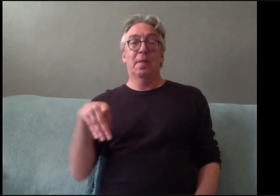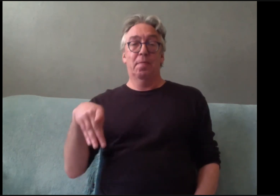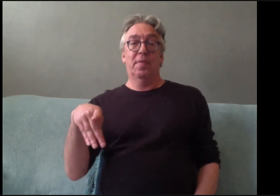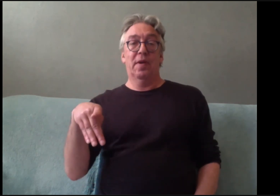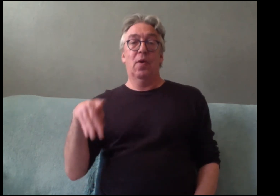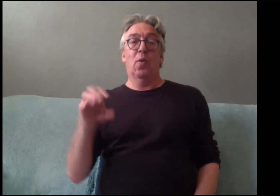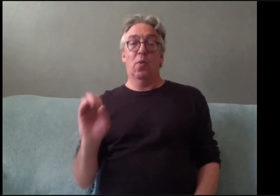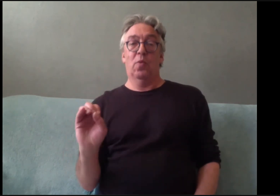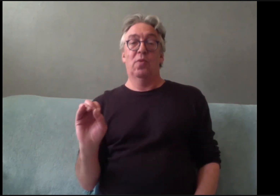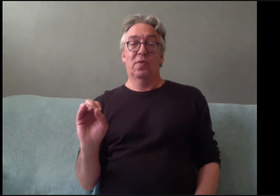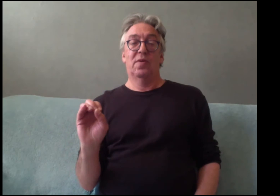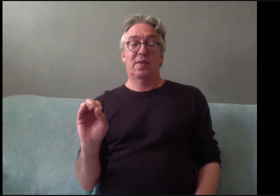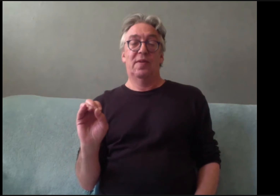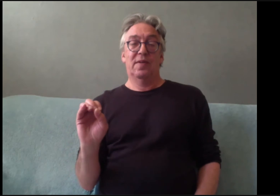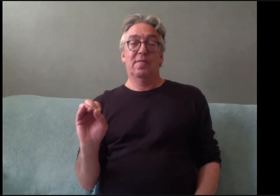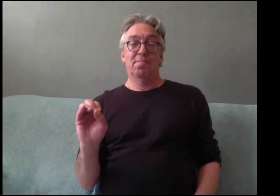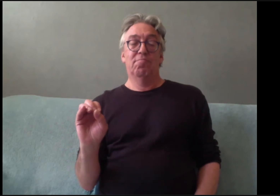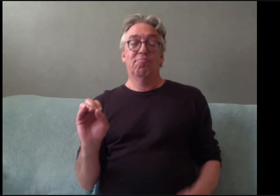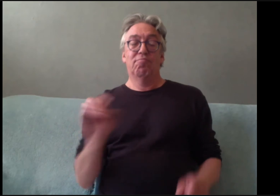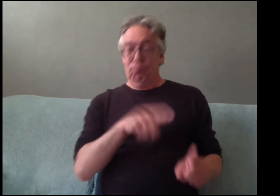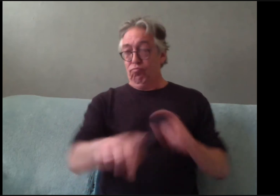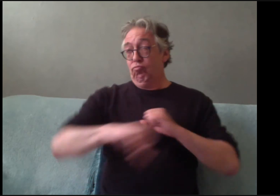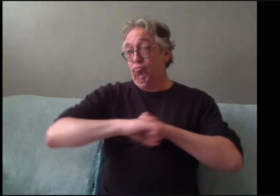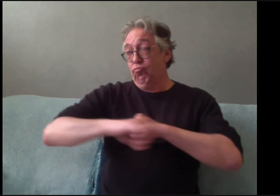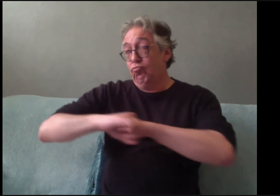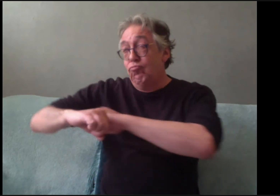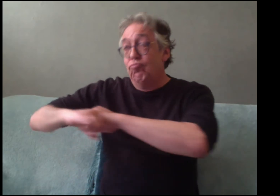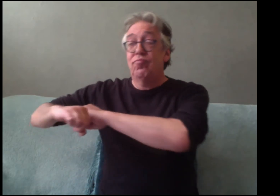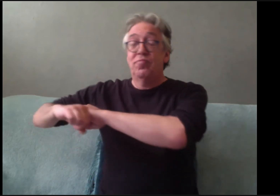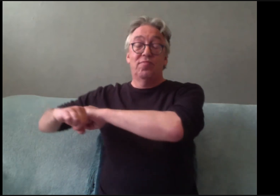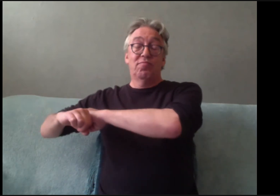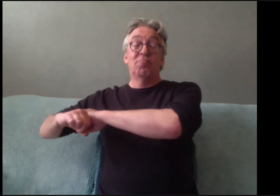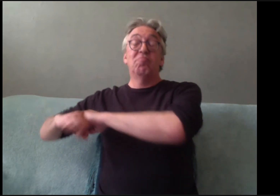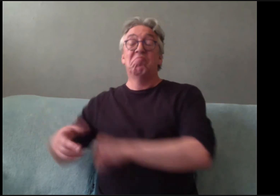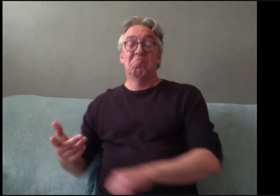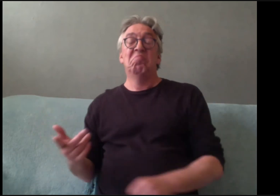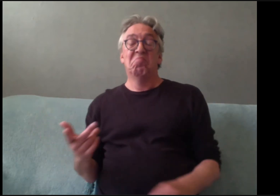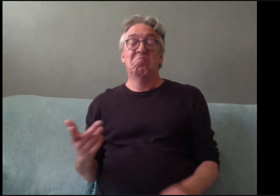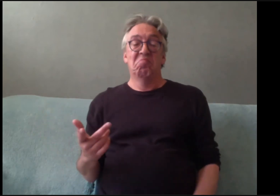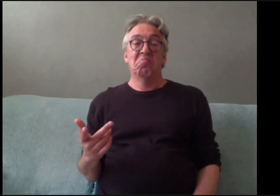But also our members have been acting in coalition with other organization,